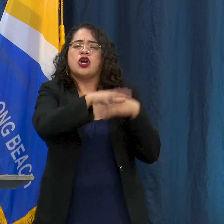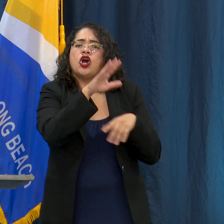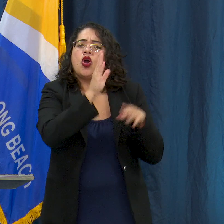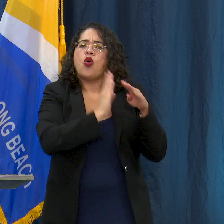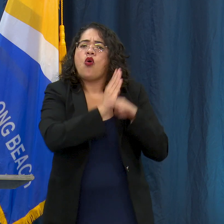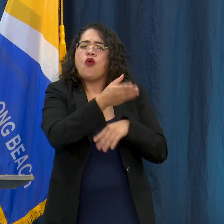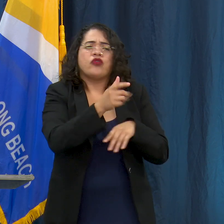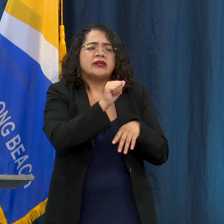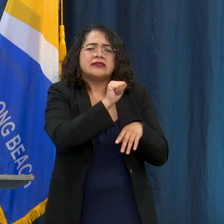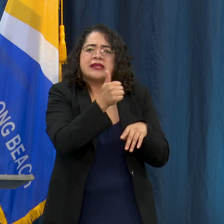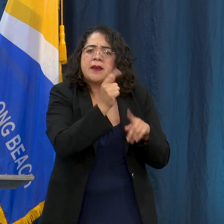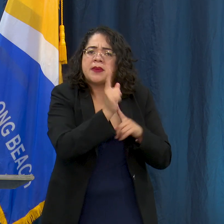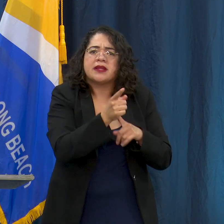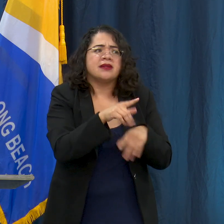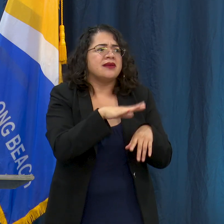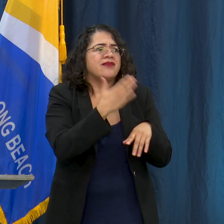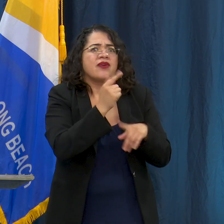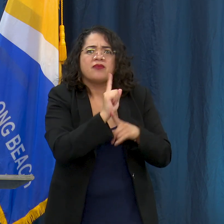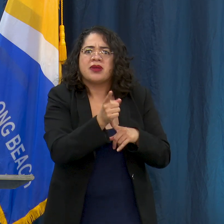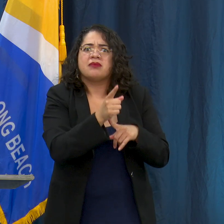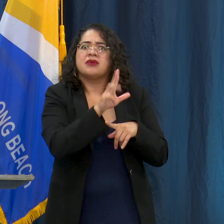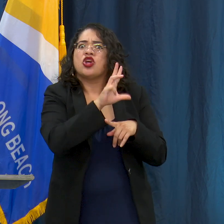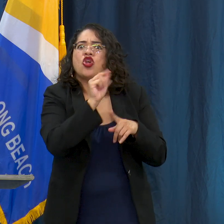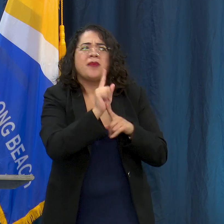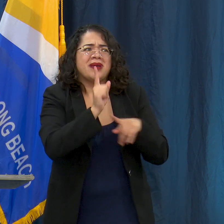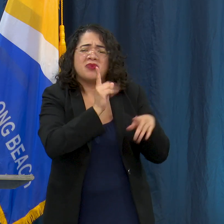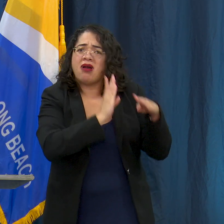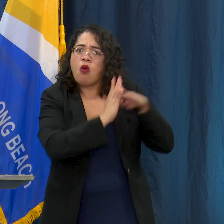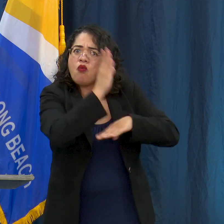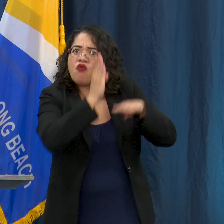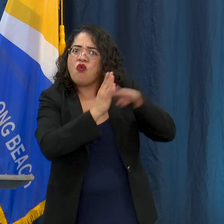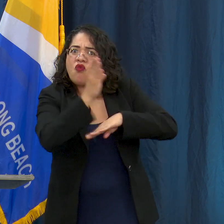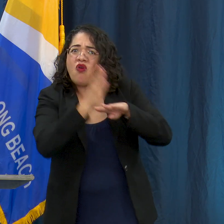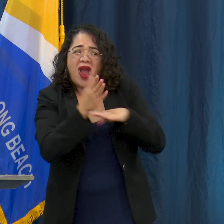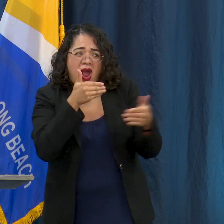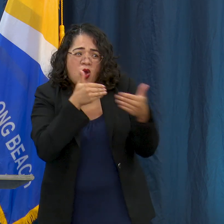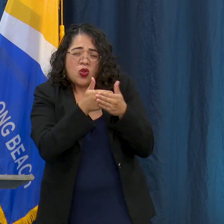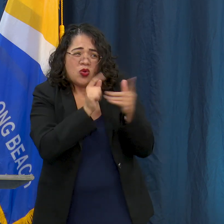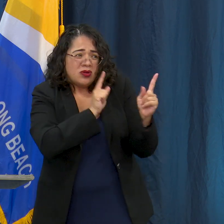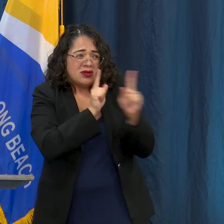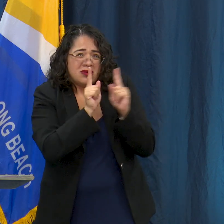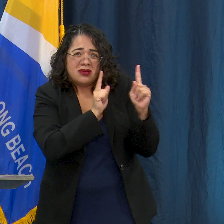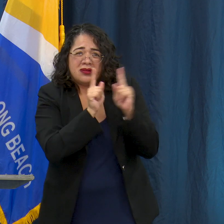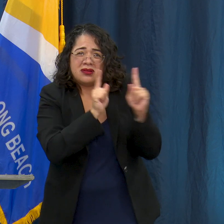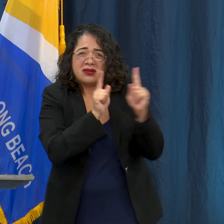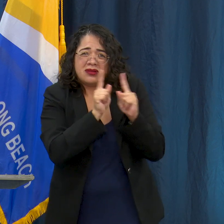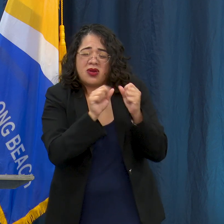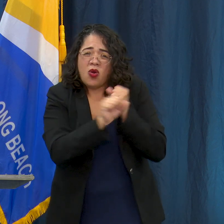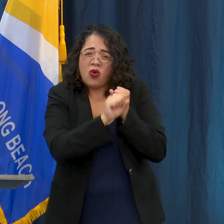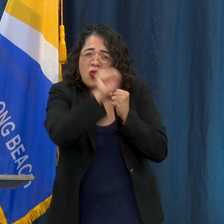household for long periods of time in close contact and we know that the more